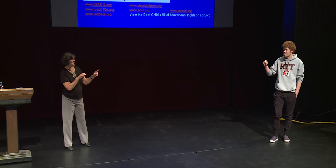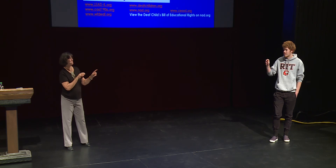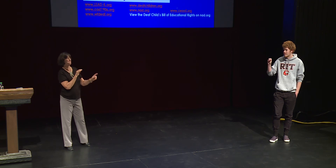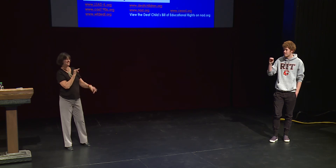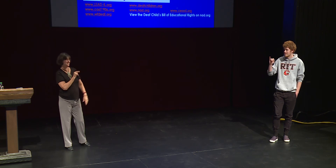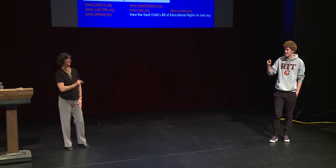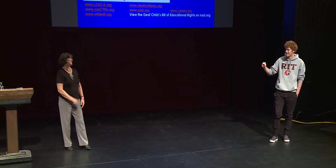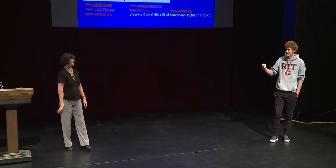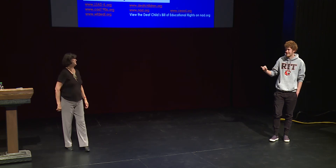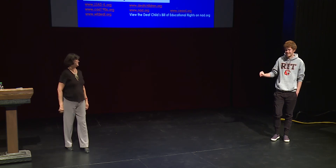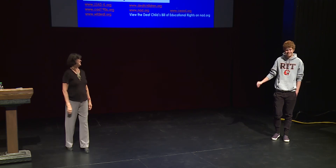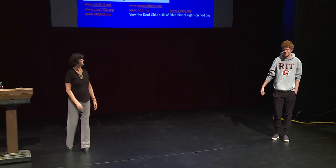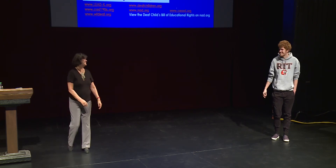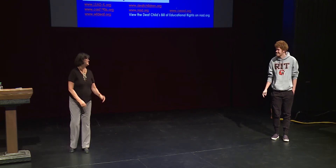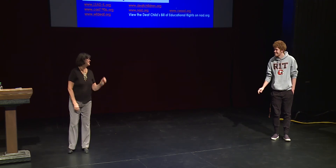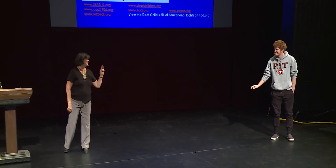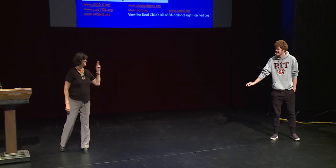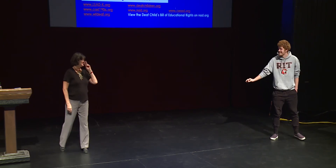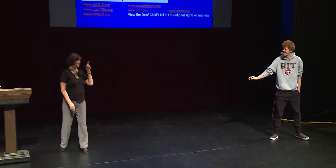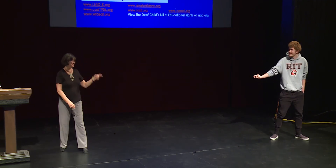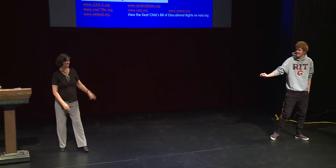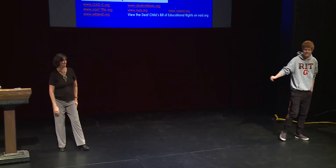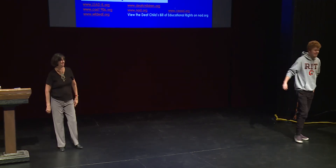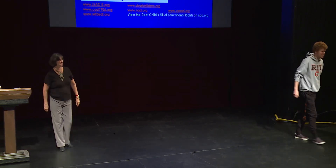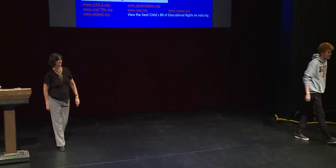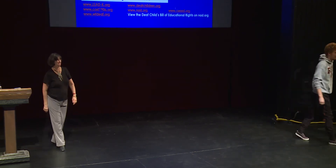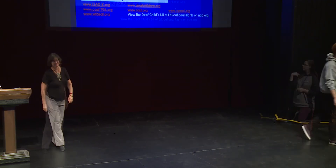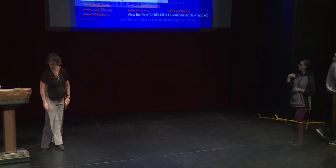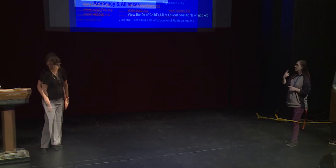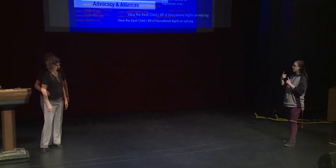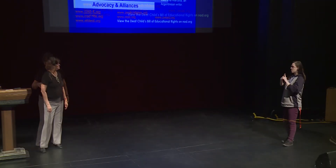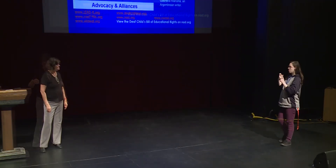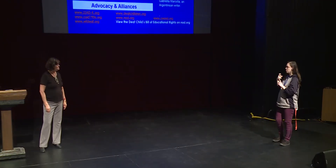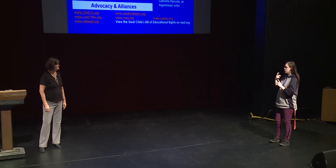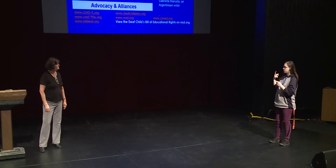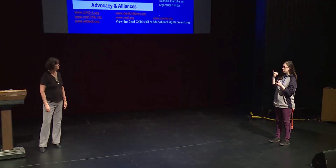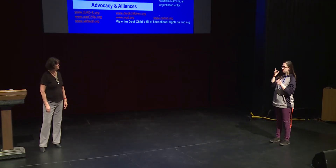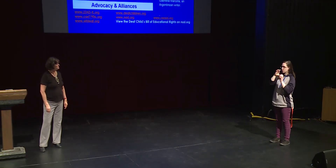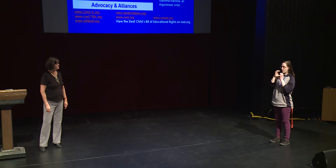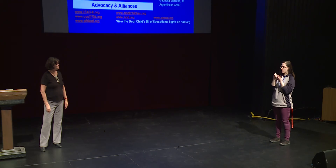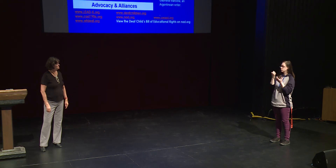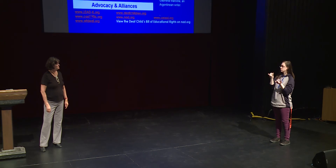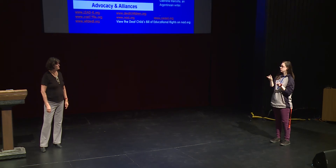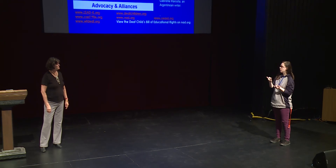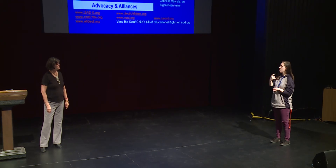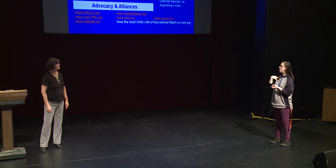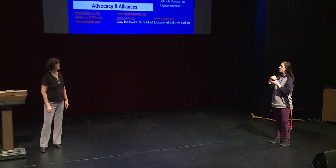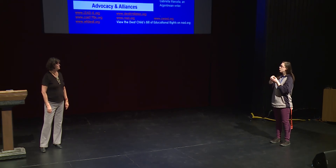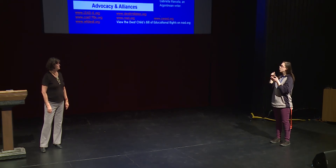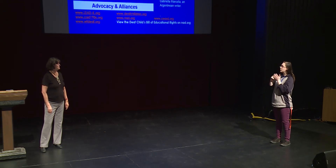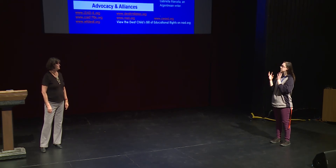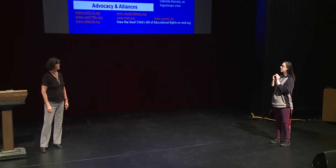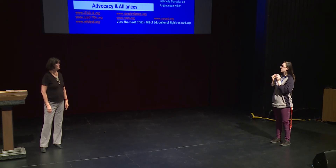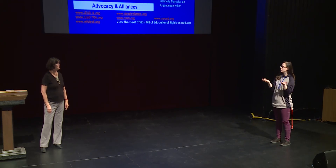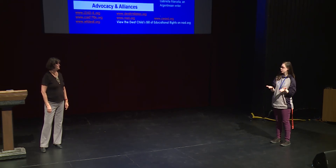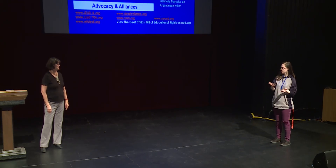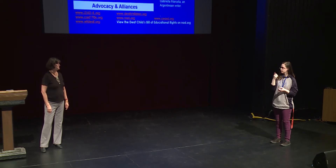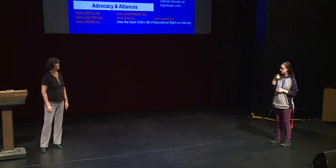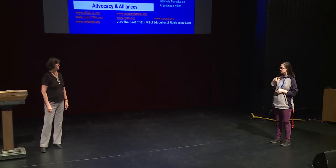Where are you from? Minnesota. Minnesota. Good to see you. Hi. My name is Millie.